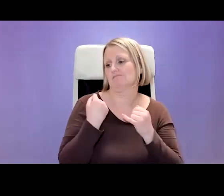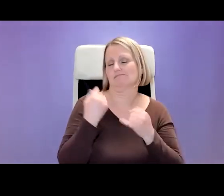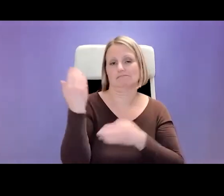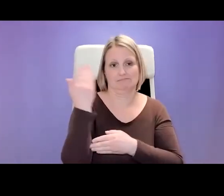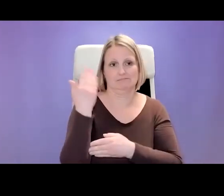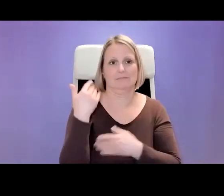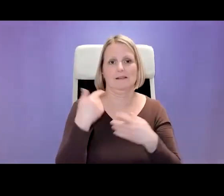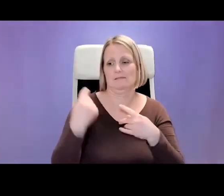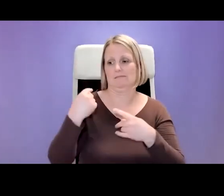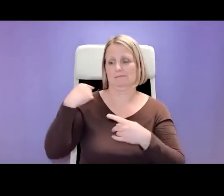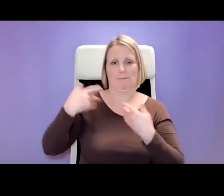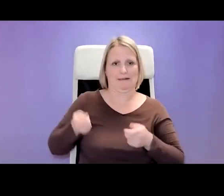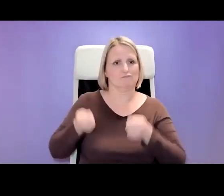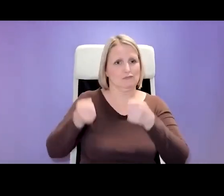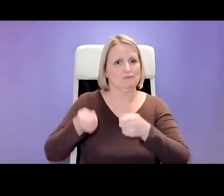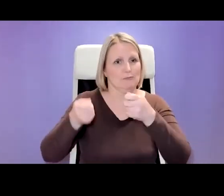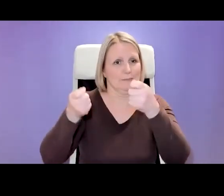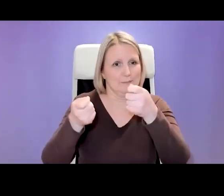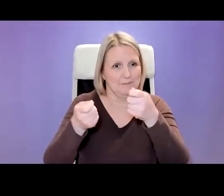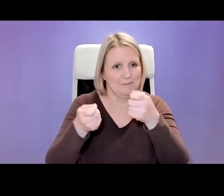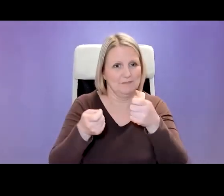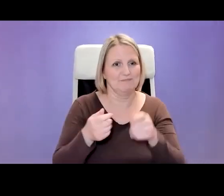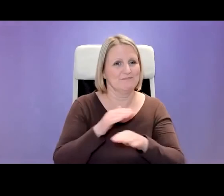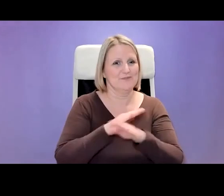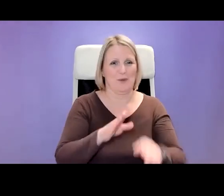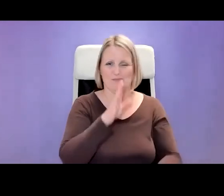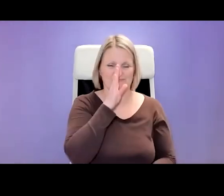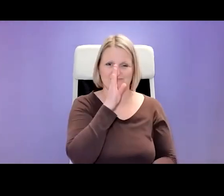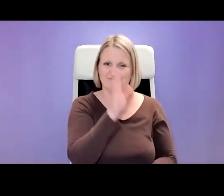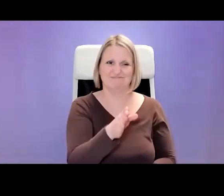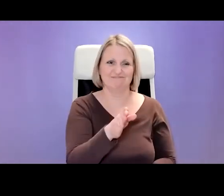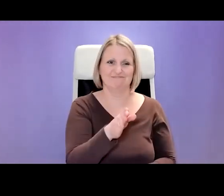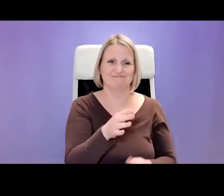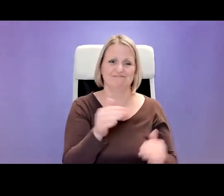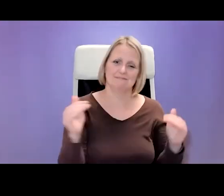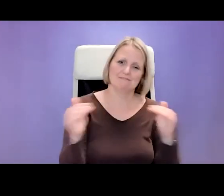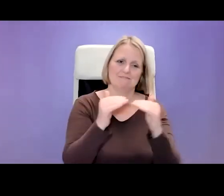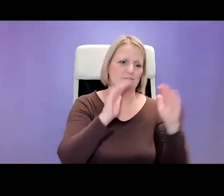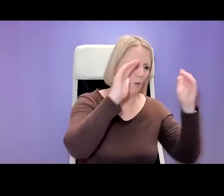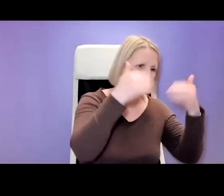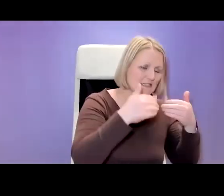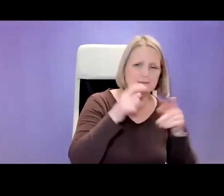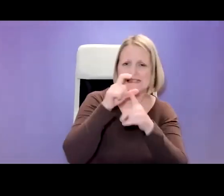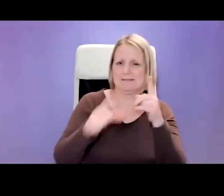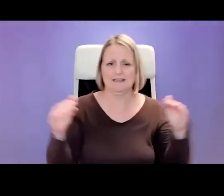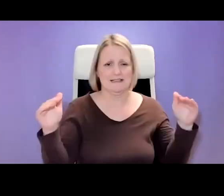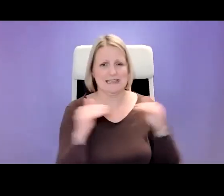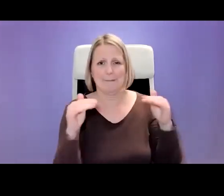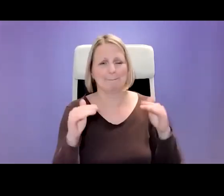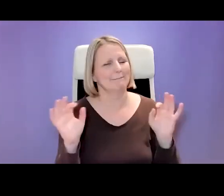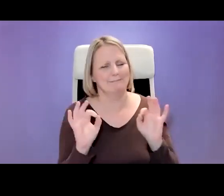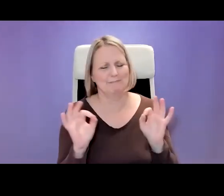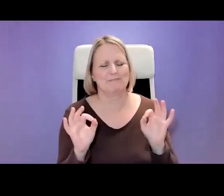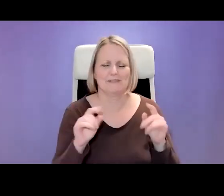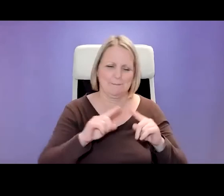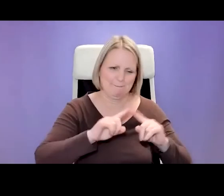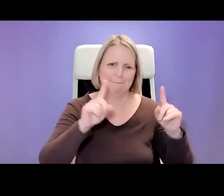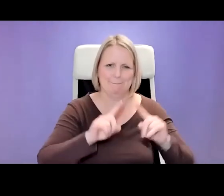and one thing has become very clear. There's no straightforward parallel between autism and disability and